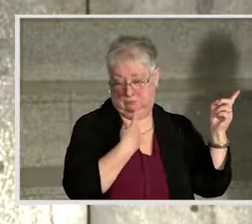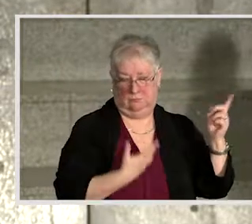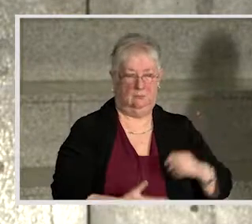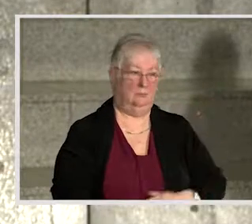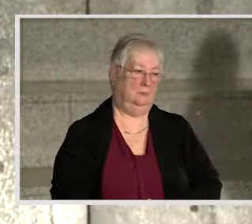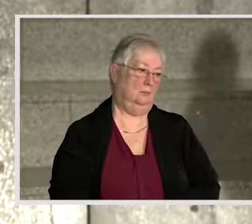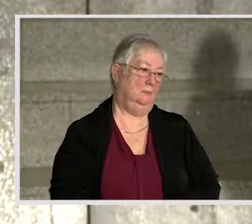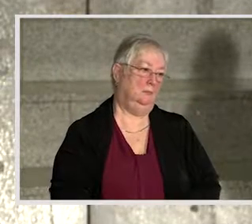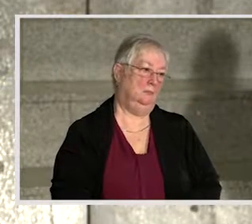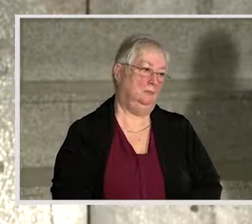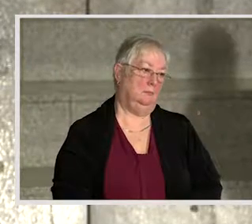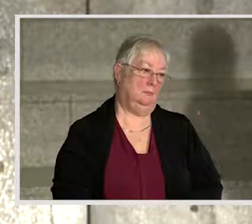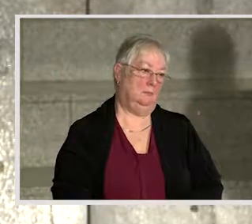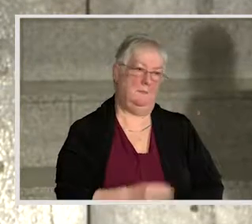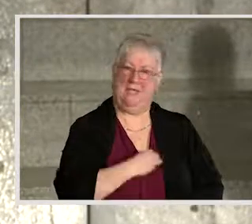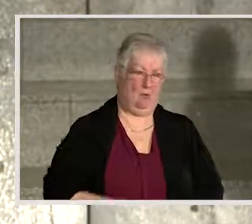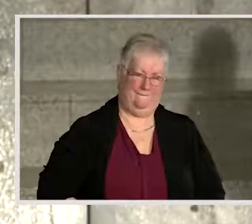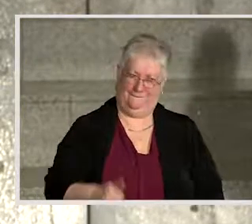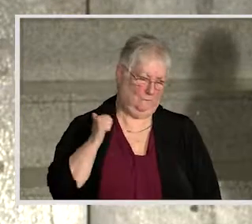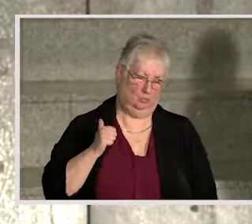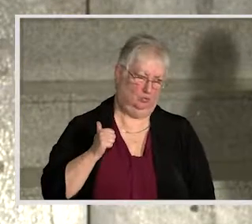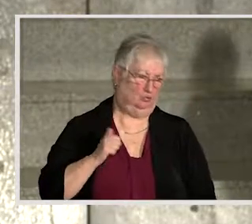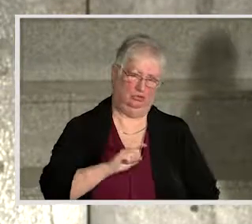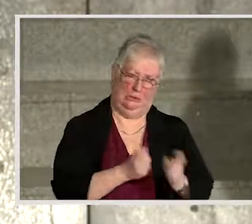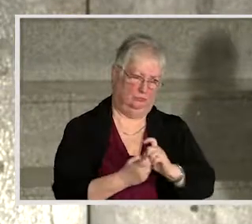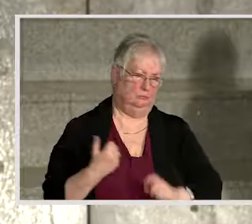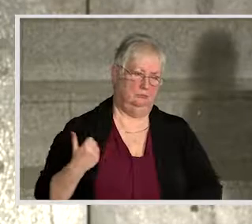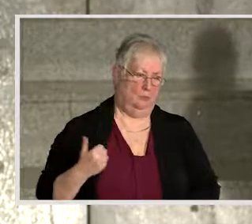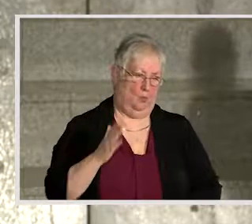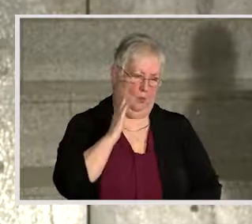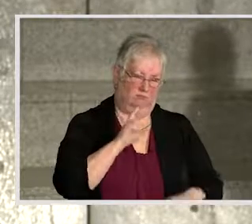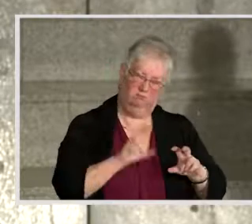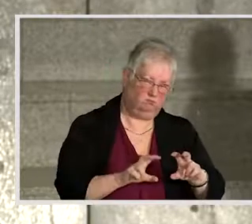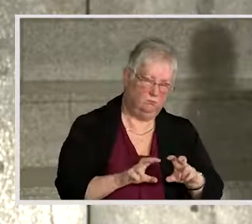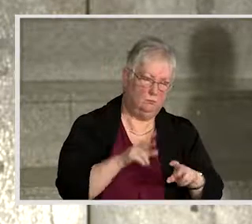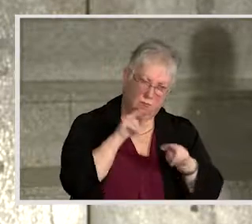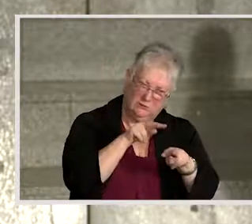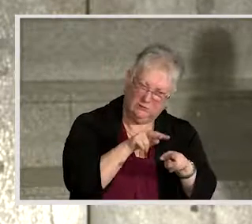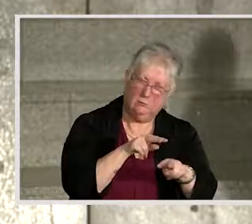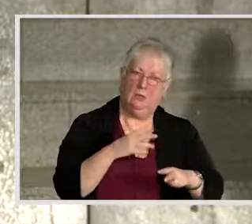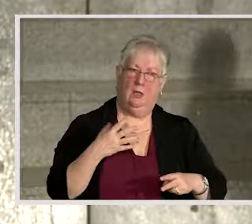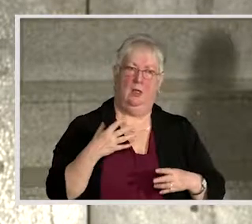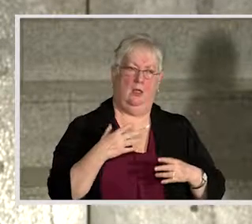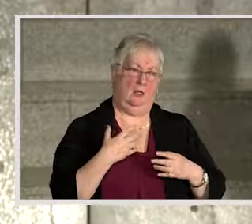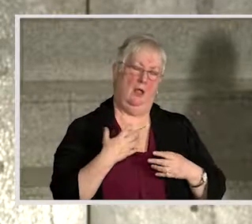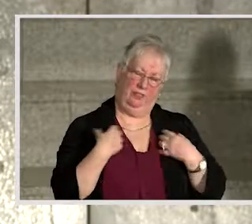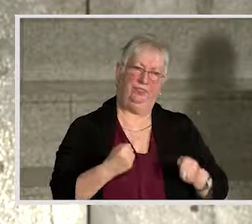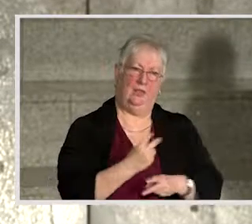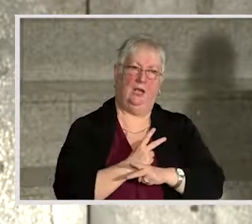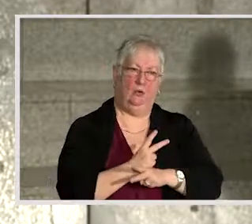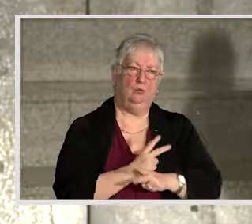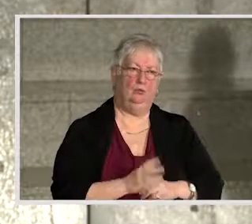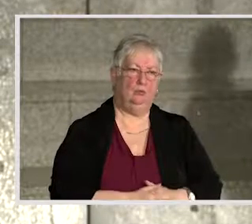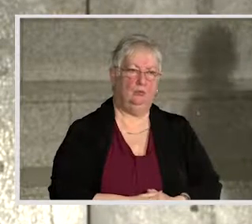SO EXPECT SIGNIFICANT INVESTMENTS IN THIS CRITICAL AREA IN THE MAYOR'S FISCAL YEAR 2018 BUDGET PROPOSAL AND AN